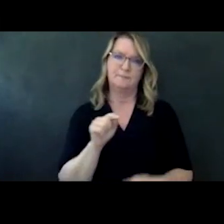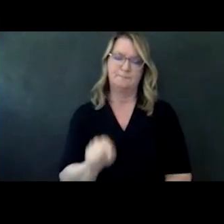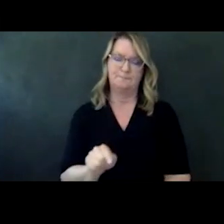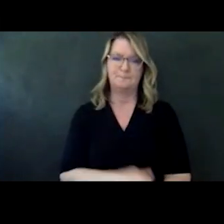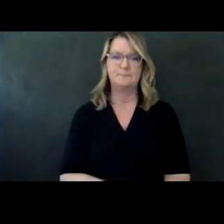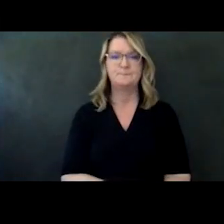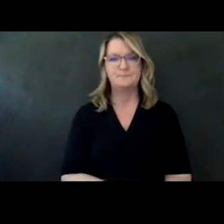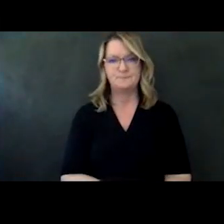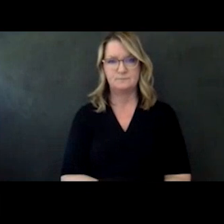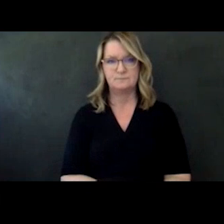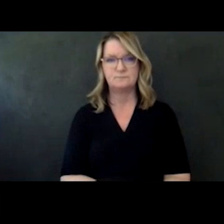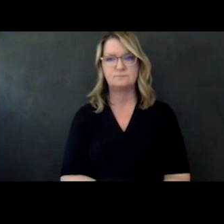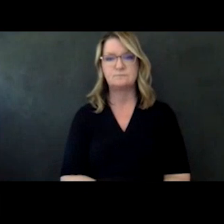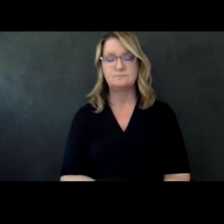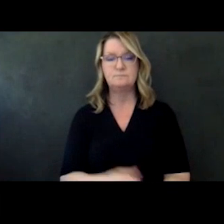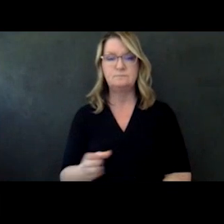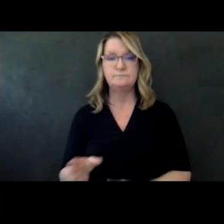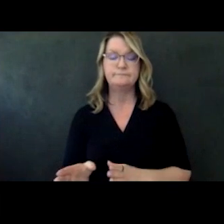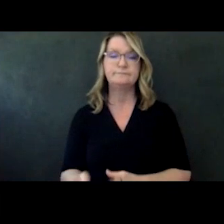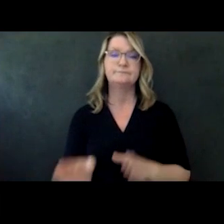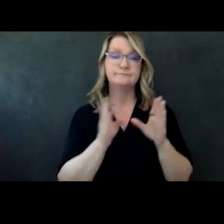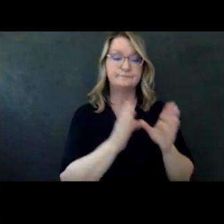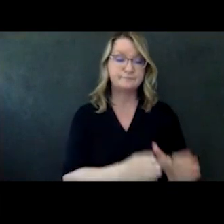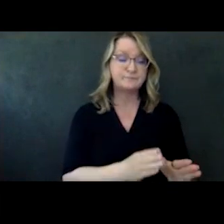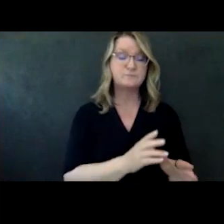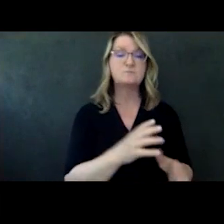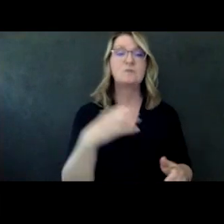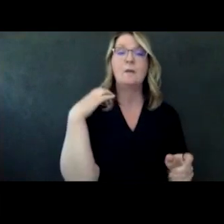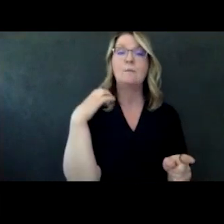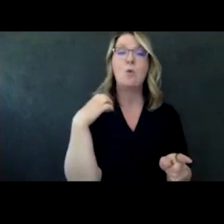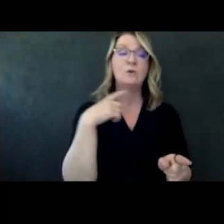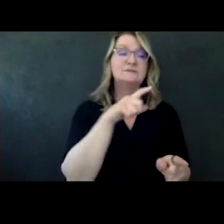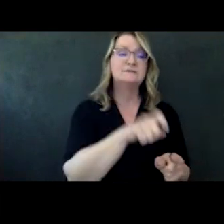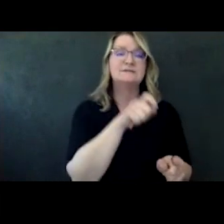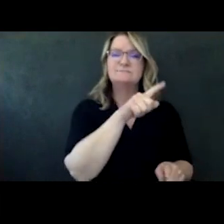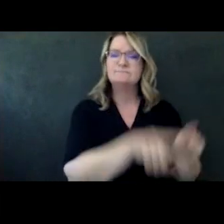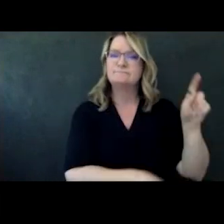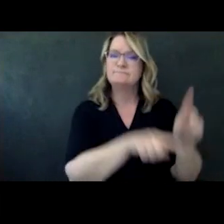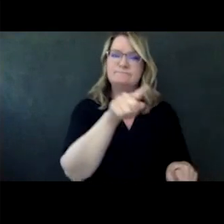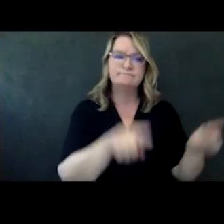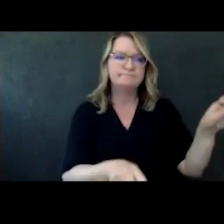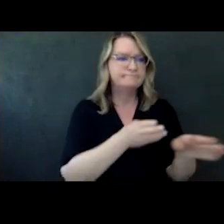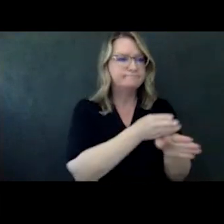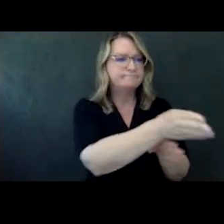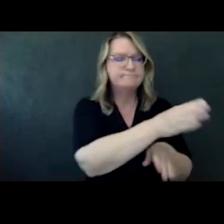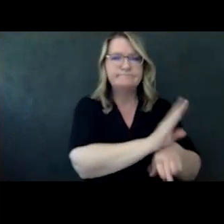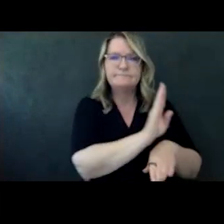Slide 14, employers who's needs vary by sector and industry. Lastly,